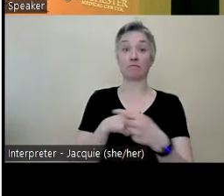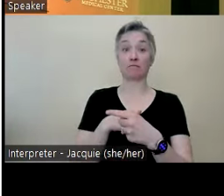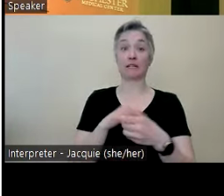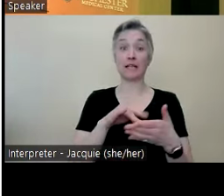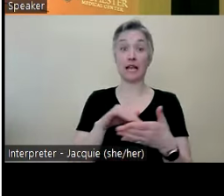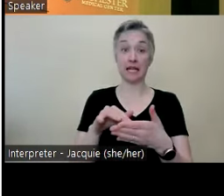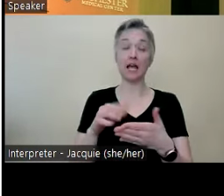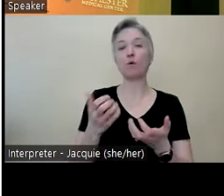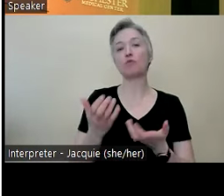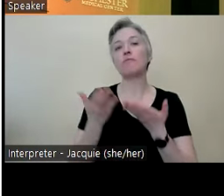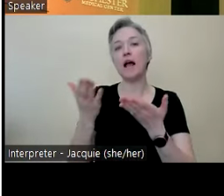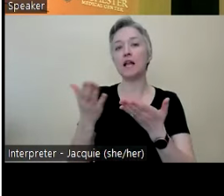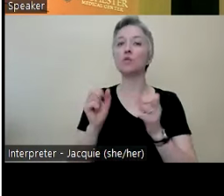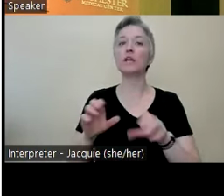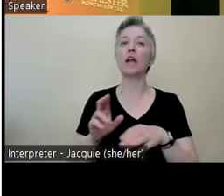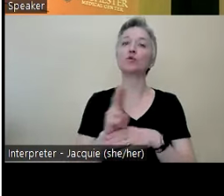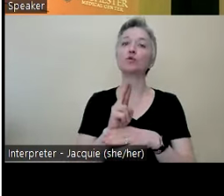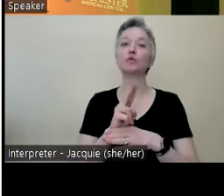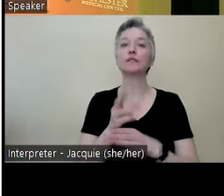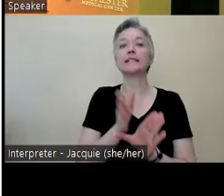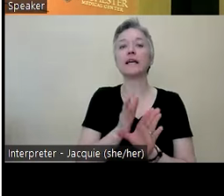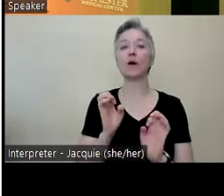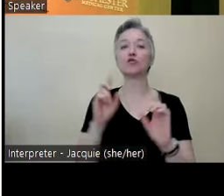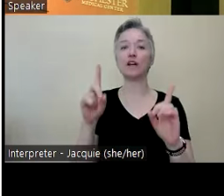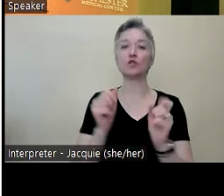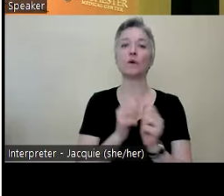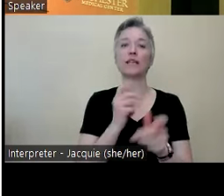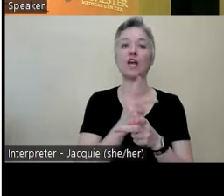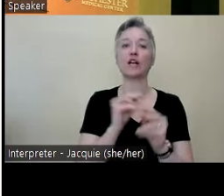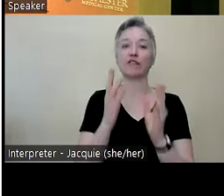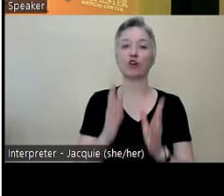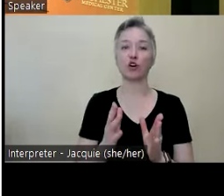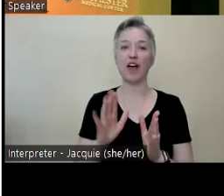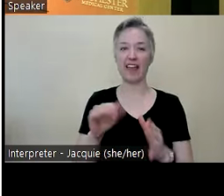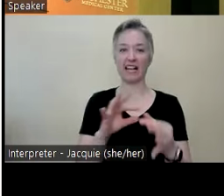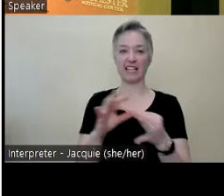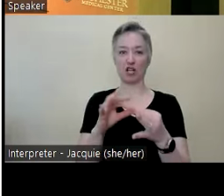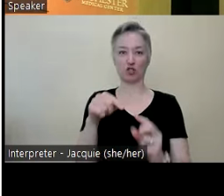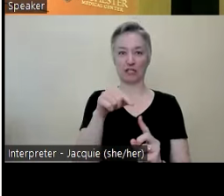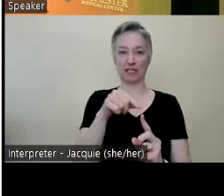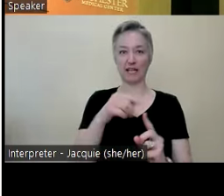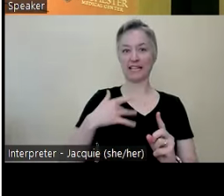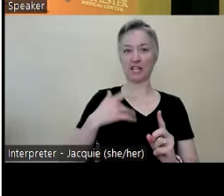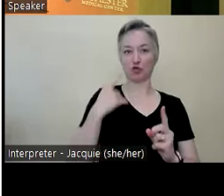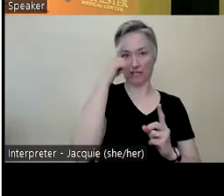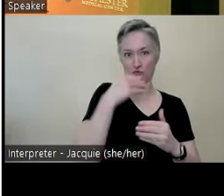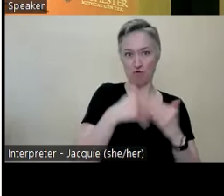education with caregivers about that connection between sensory processing and attention it would